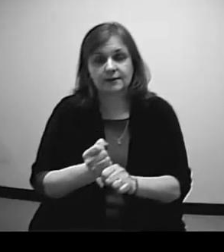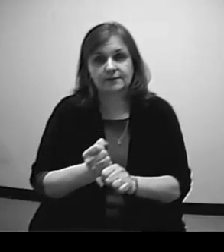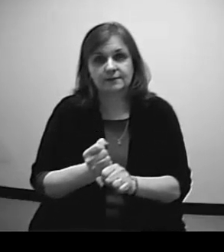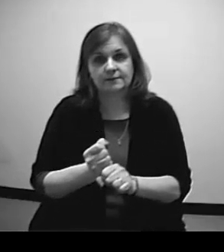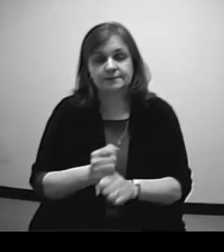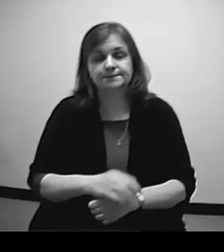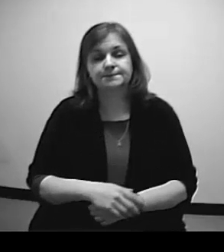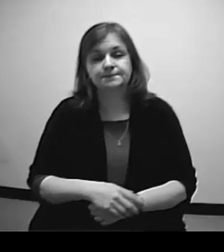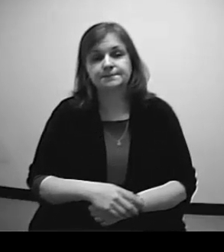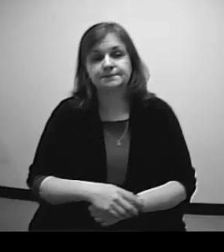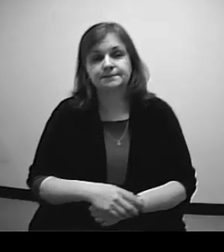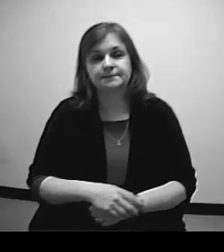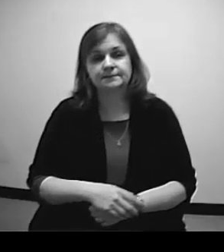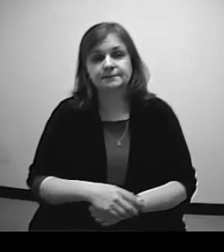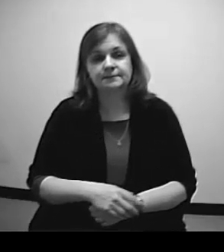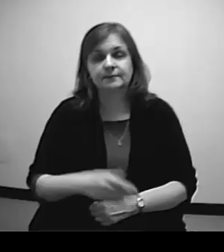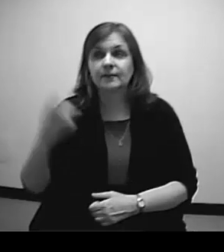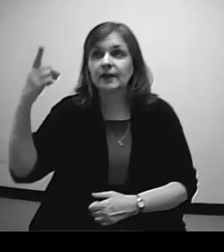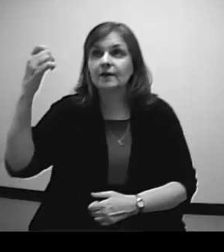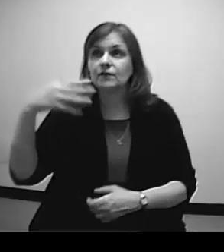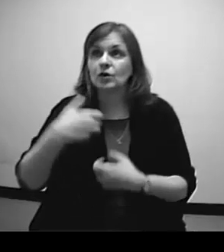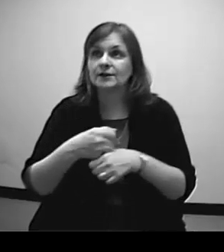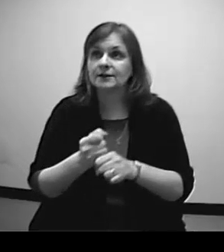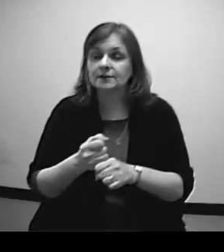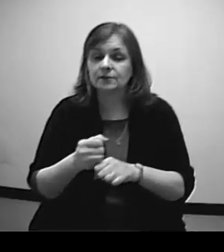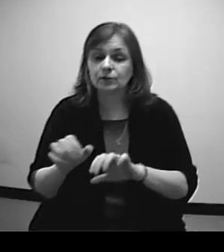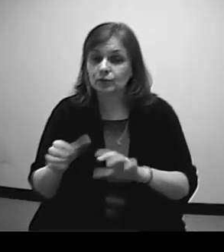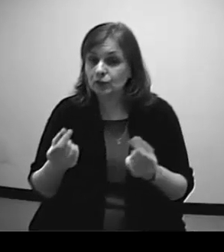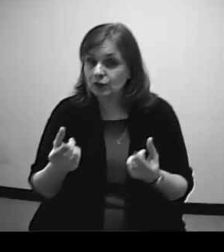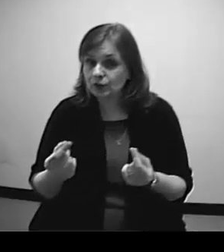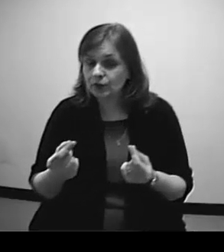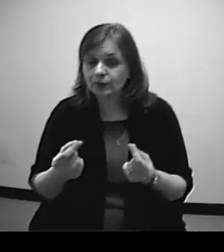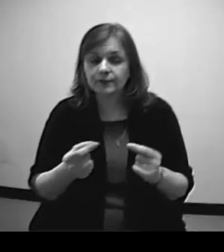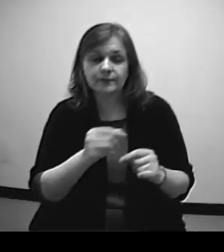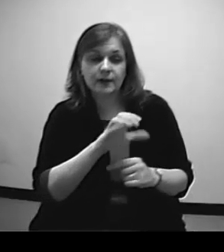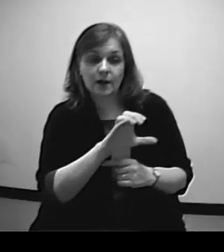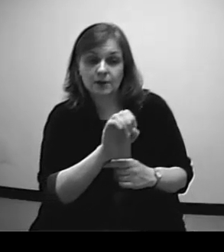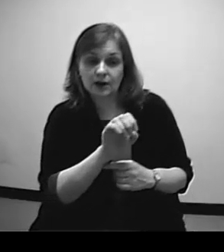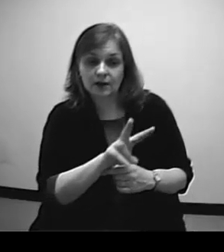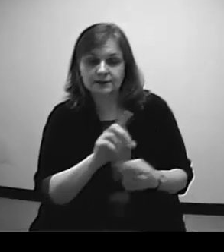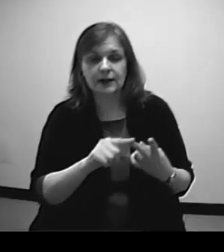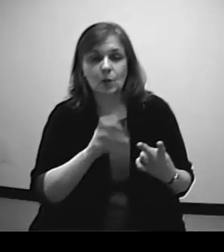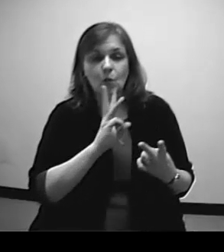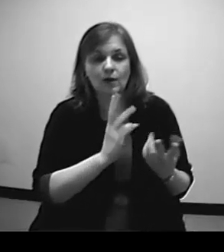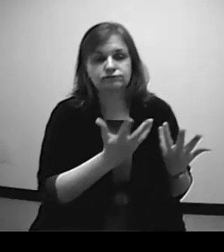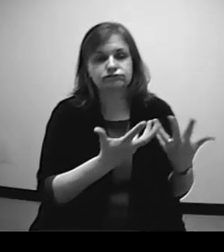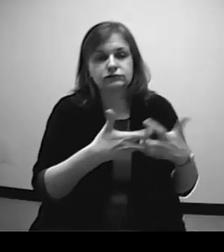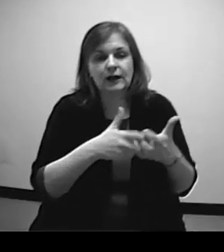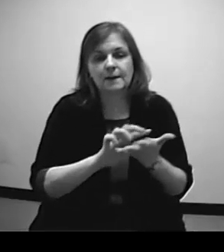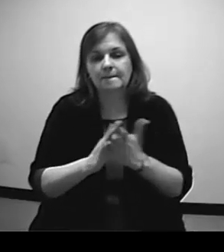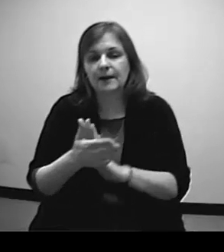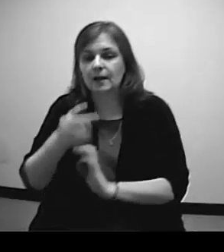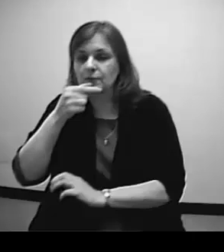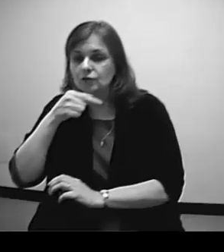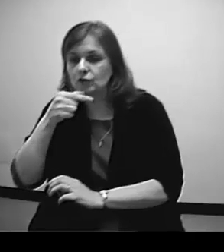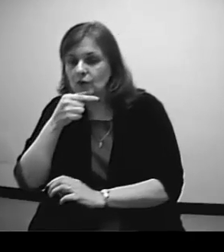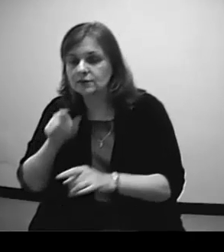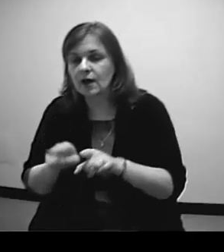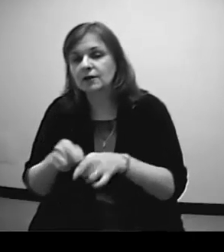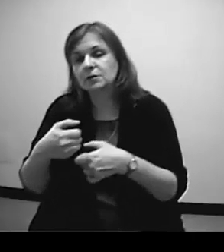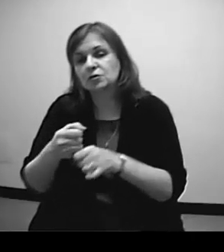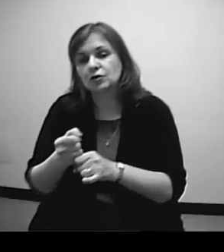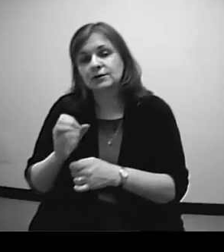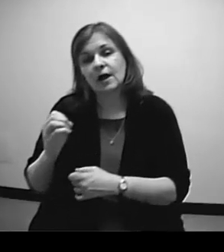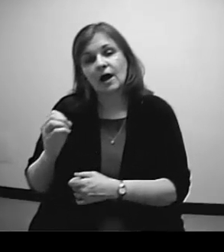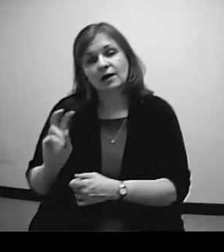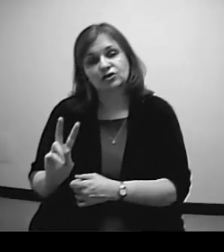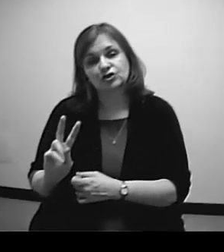When we talk about photosynthesis we are actually talking about the combination of CO2 and H2O into glucose with the byproduct of